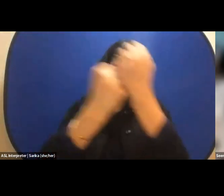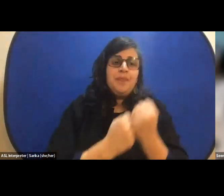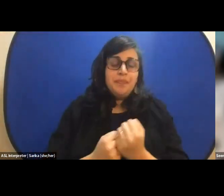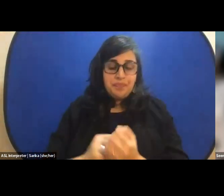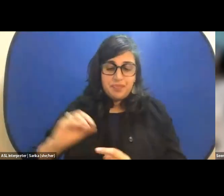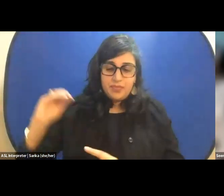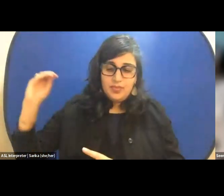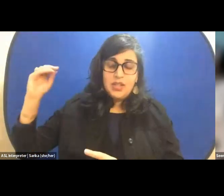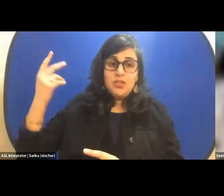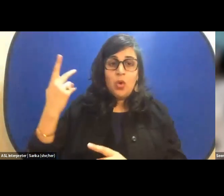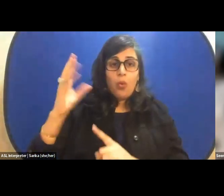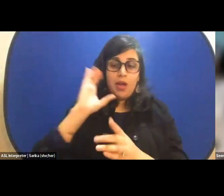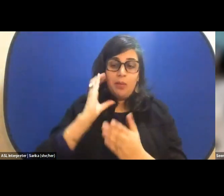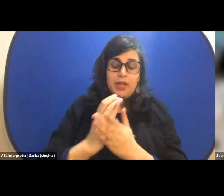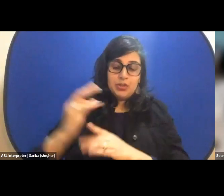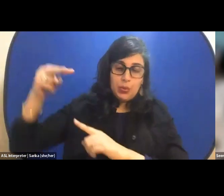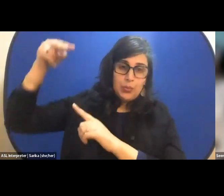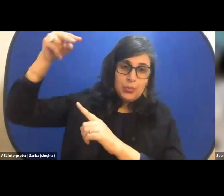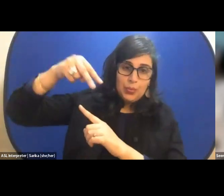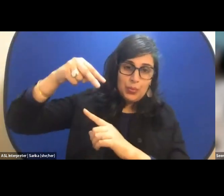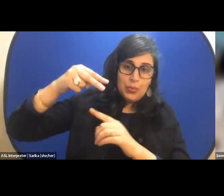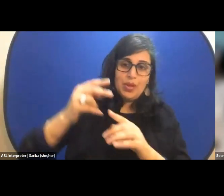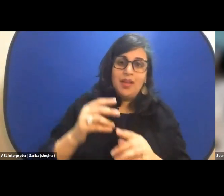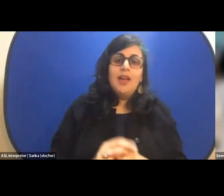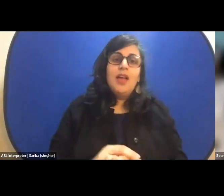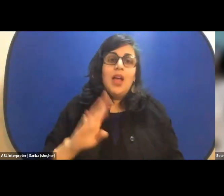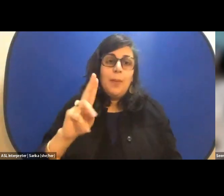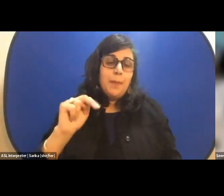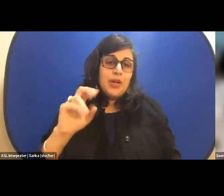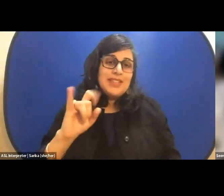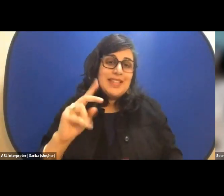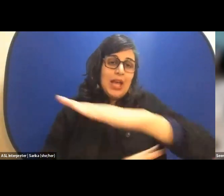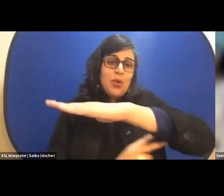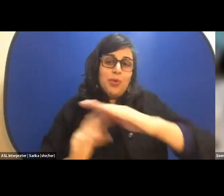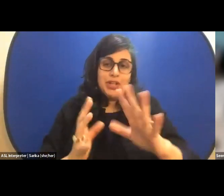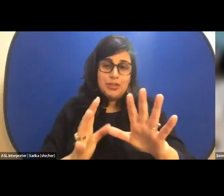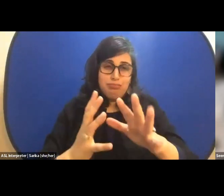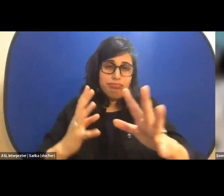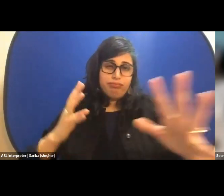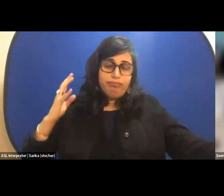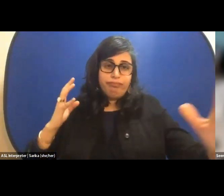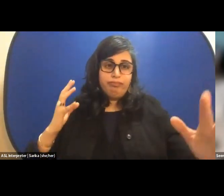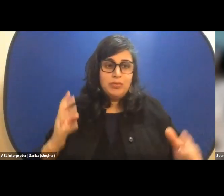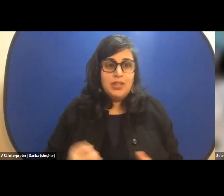across the entire nation. A notable one in black and white was an aerial view of the crowd over the